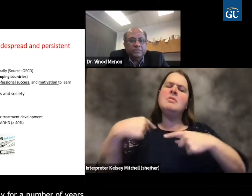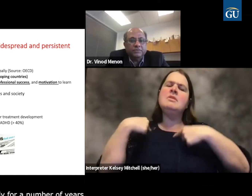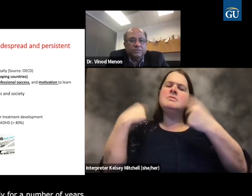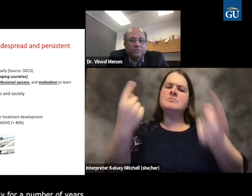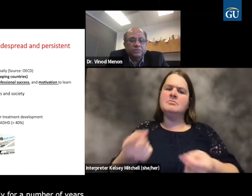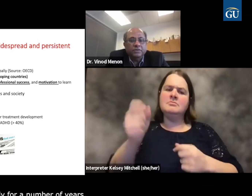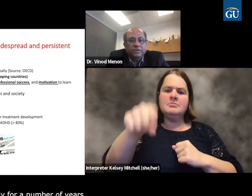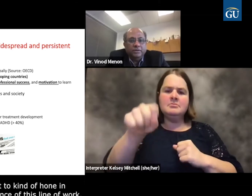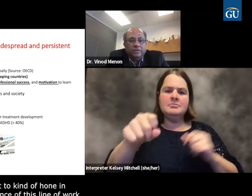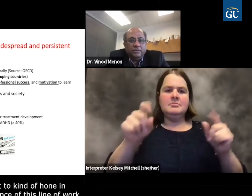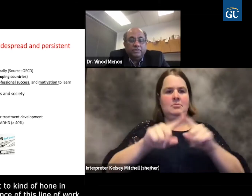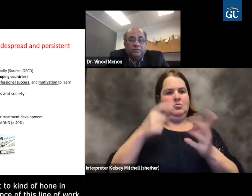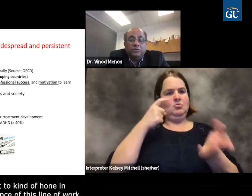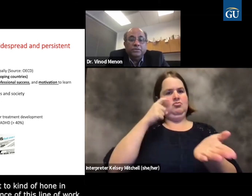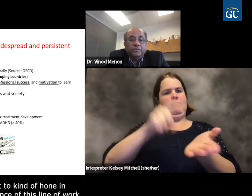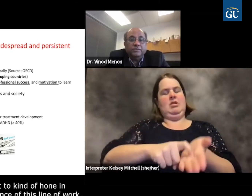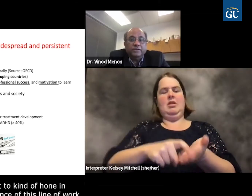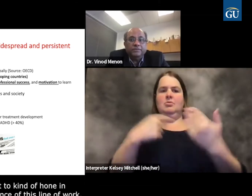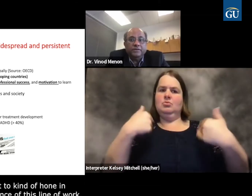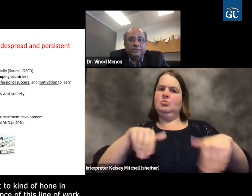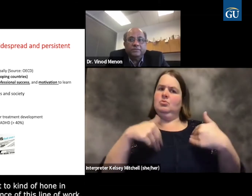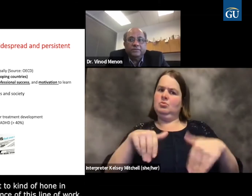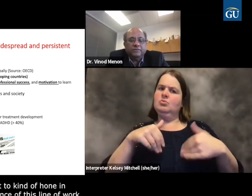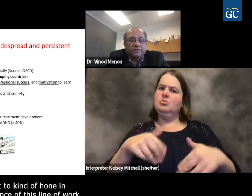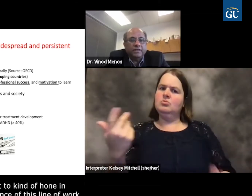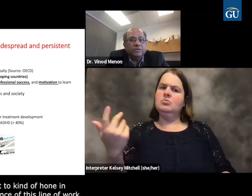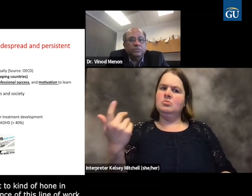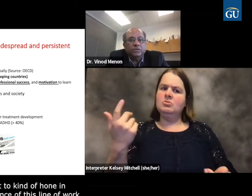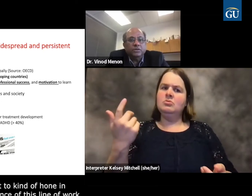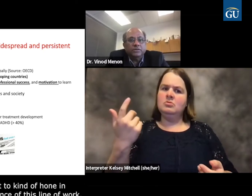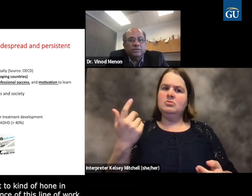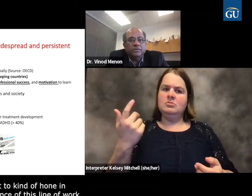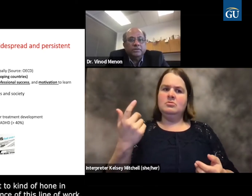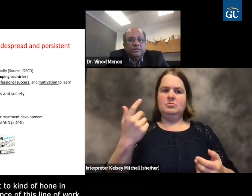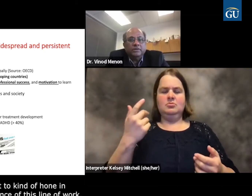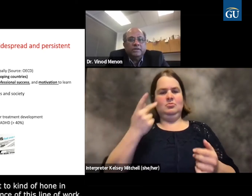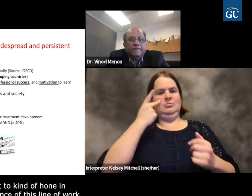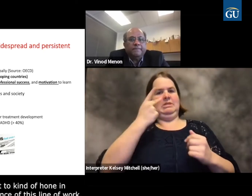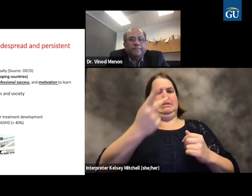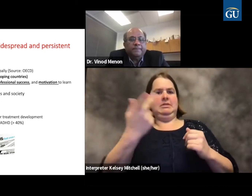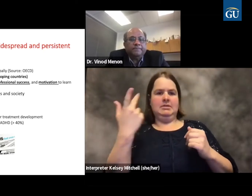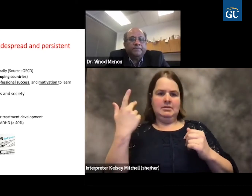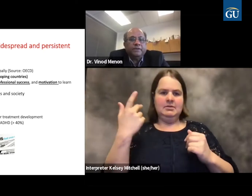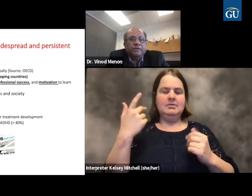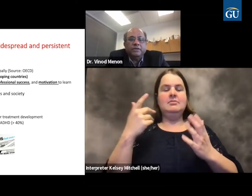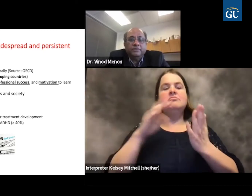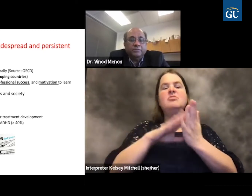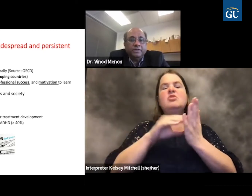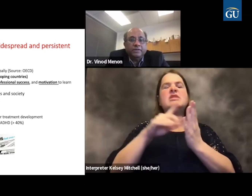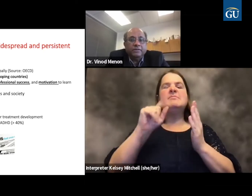number of years but just to kind of hone in the significance of this line of work